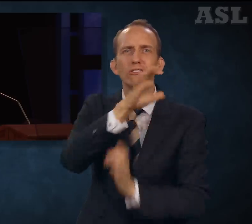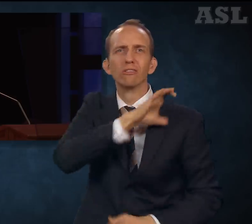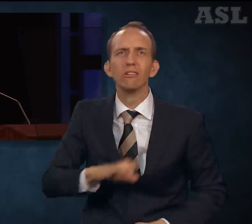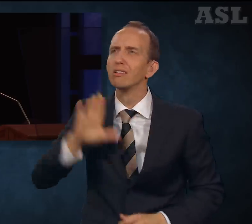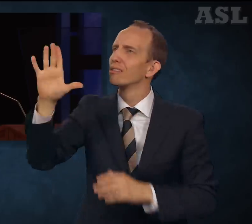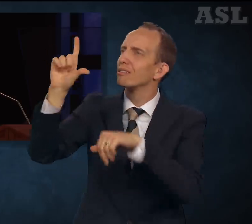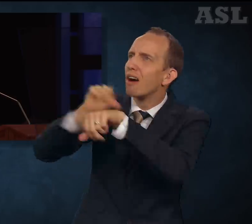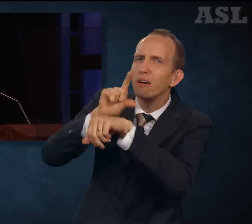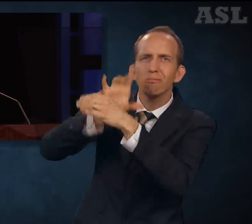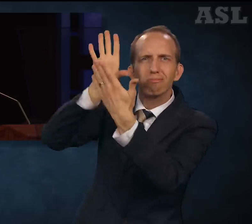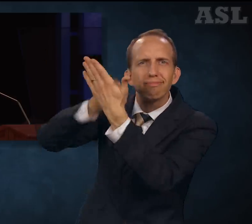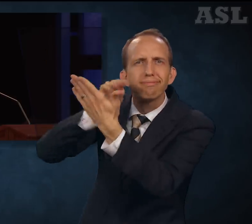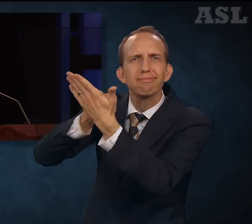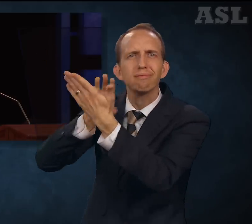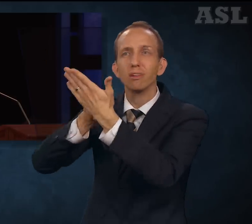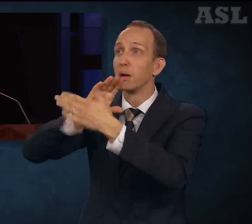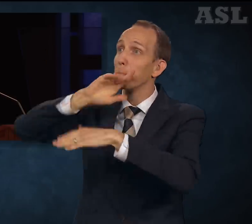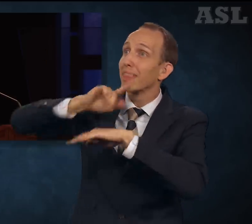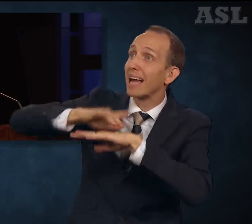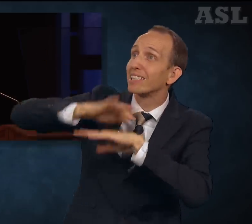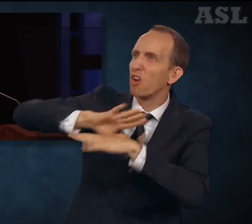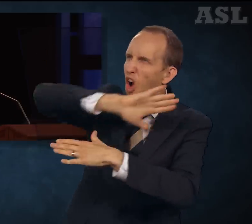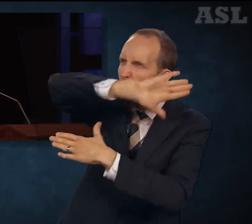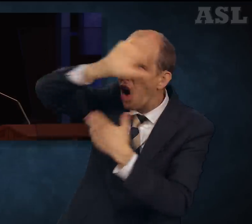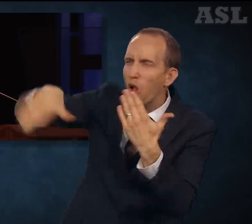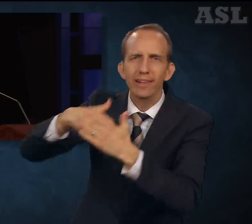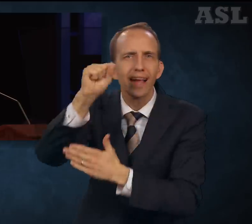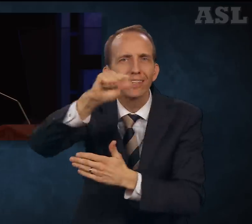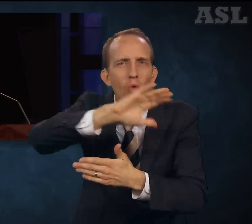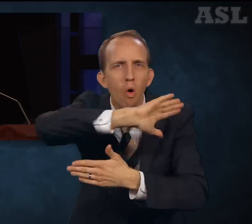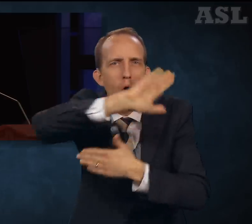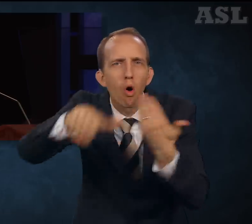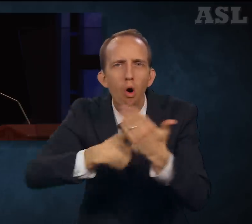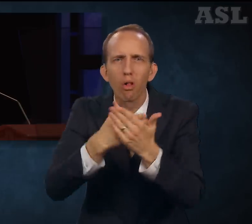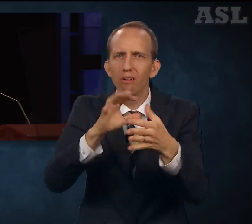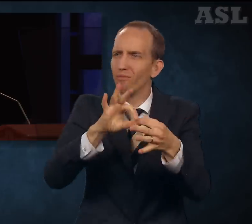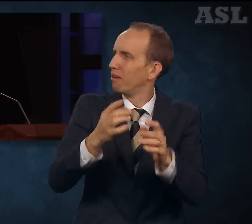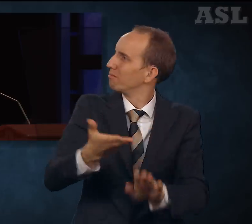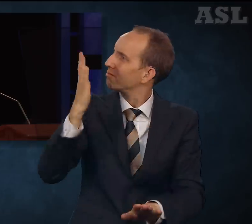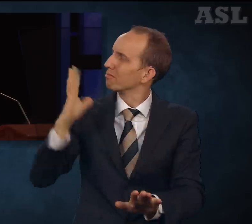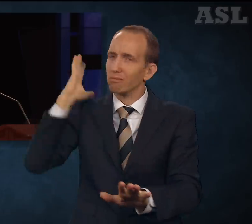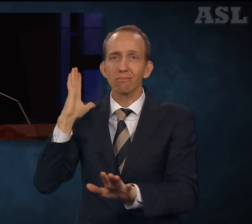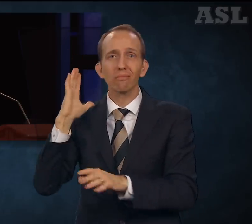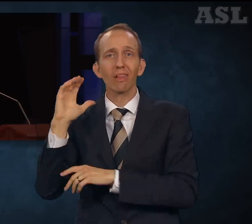TO ACCEPT AND RECEIVE HIS GOSPEL WITH ALL OF ITS